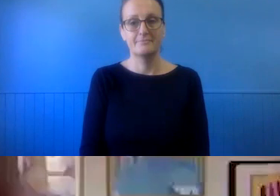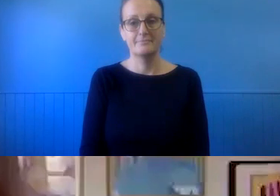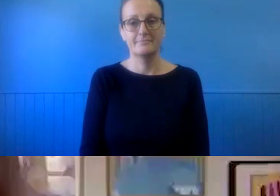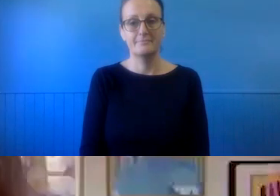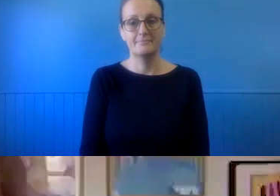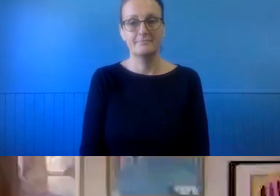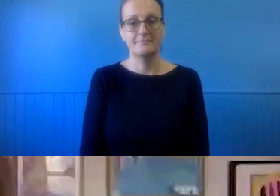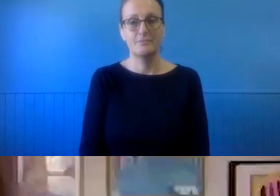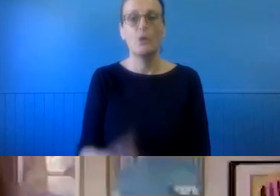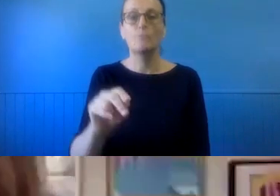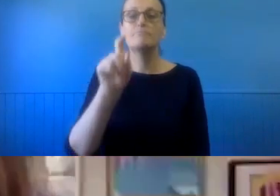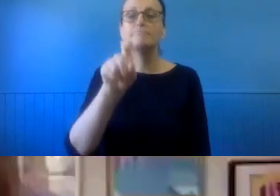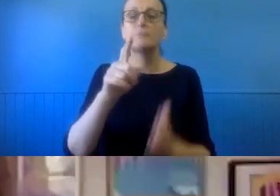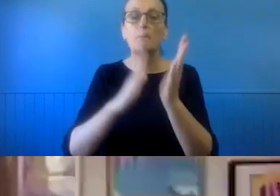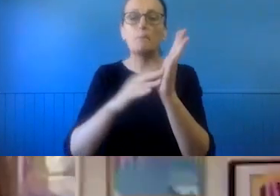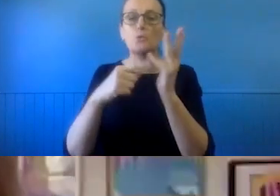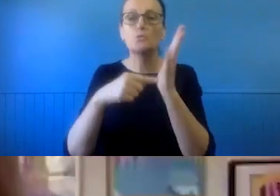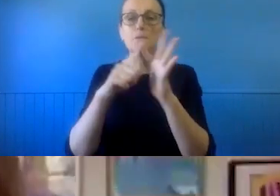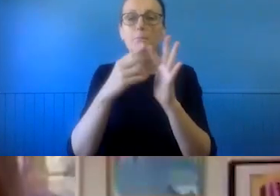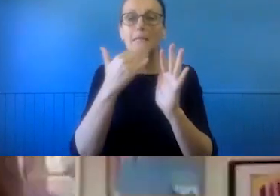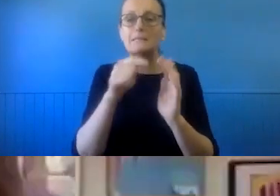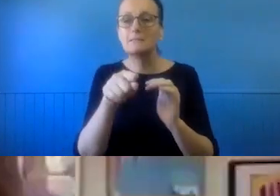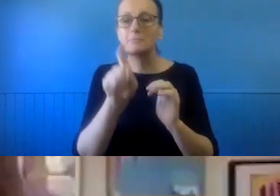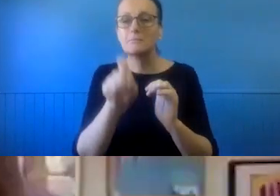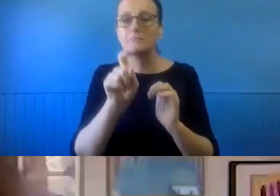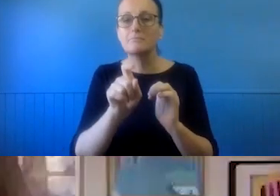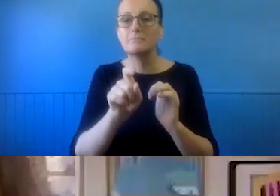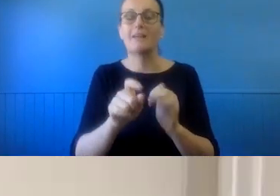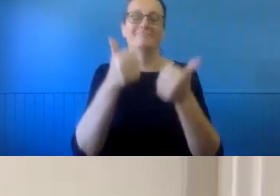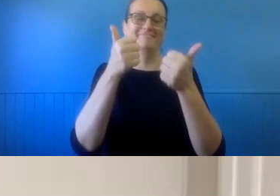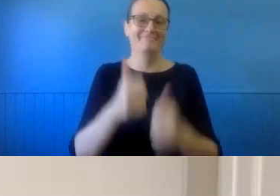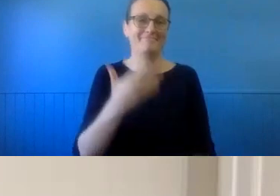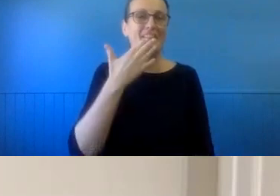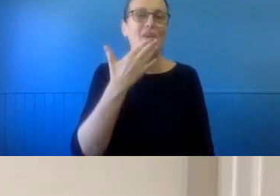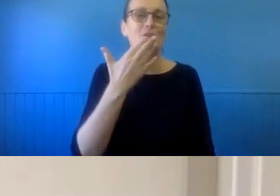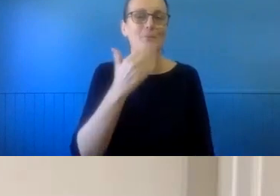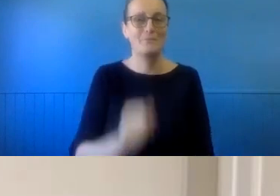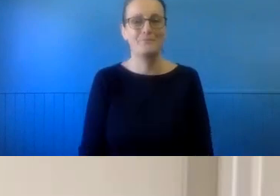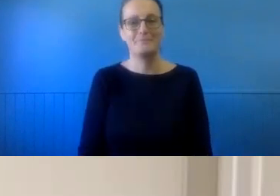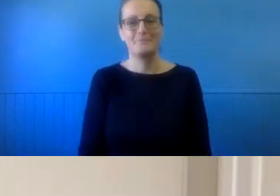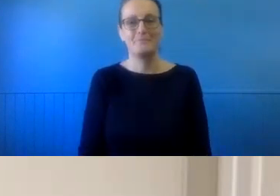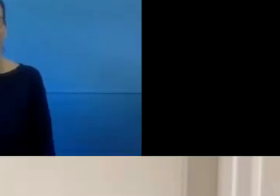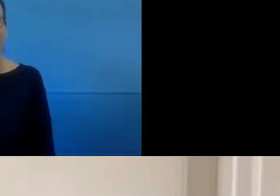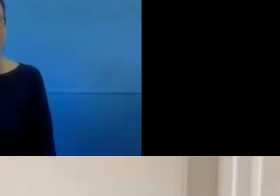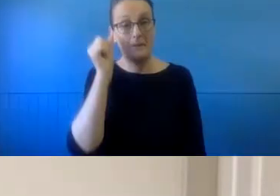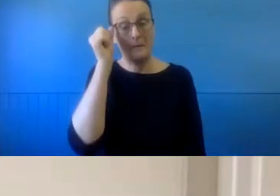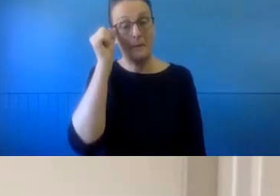Just take yourself of mute, quickly. Thanks very much, Frances. Hi, everyone. It's a